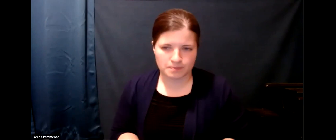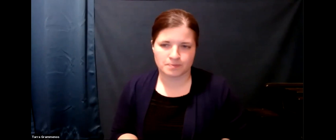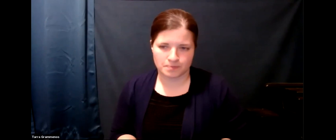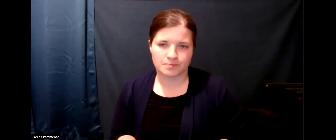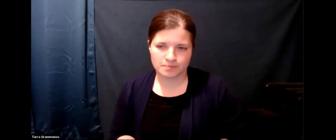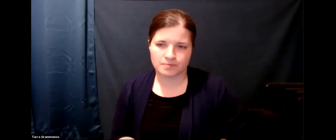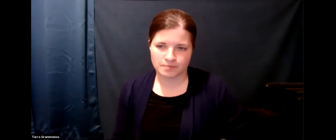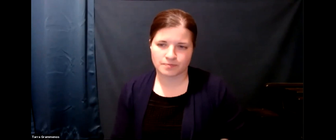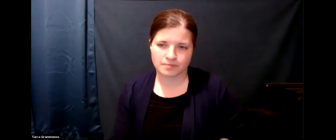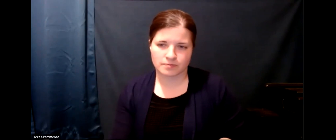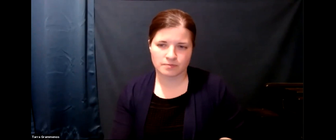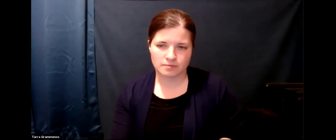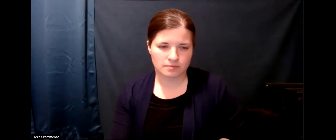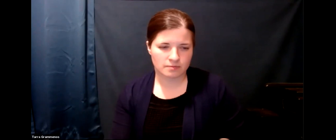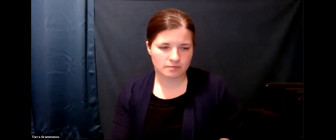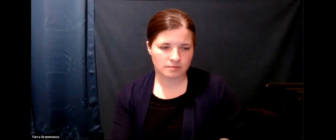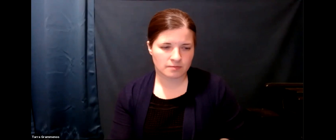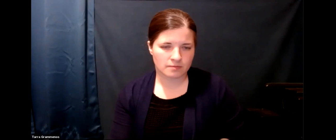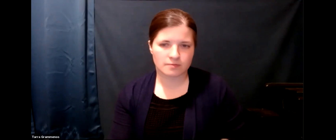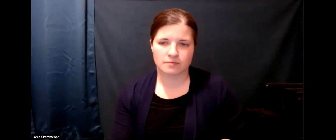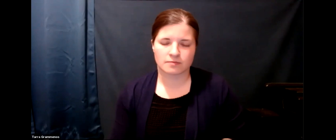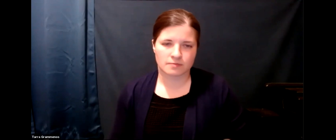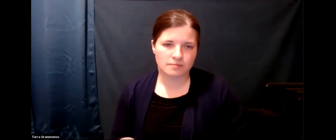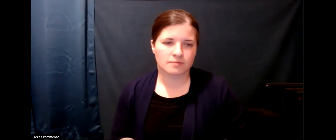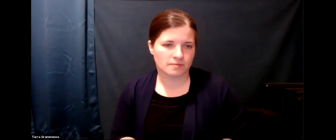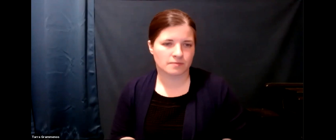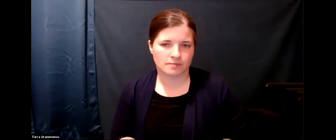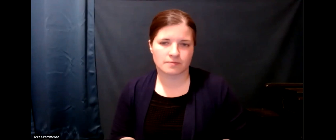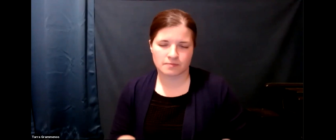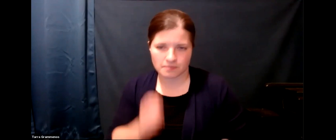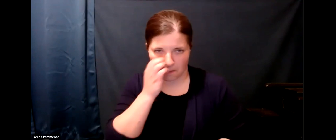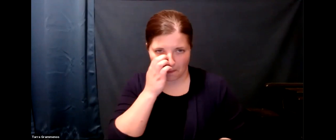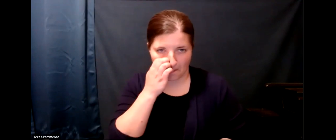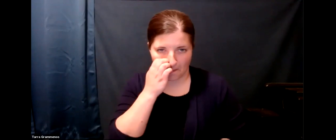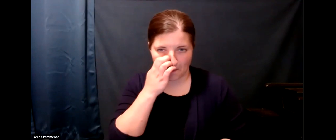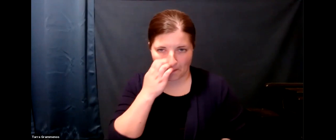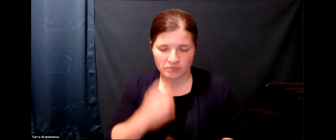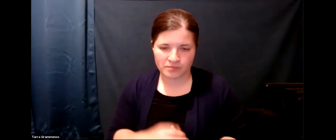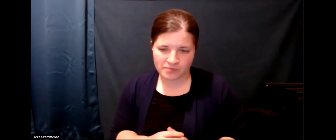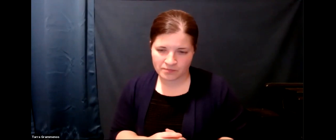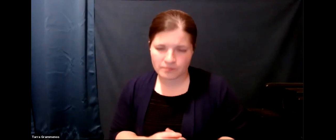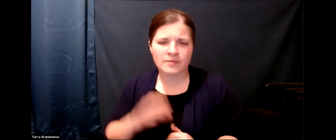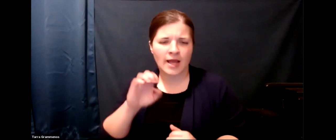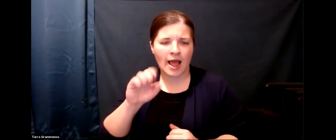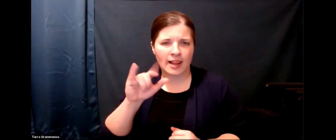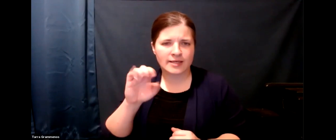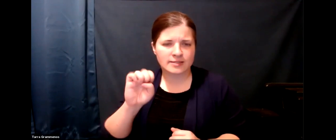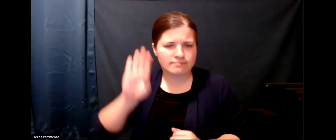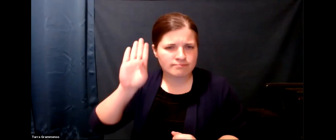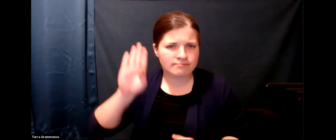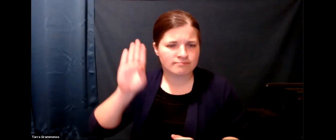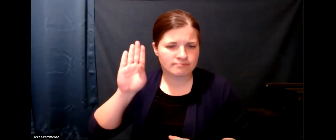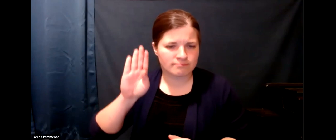I see Ellie's hand up in the participants.